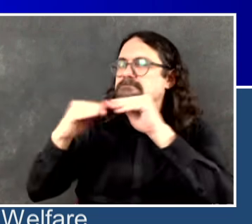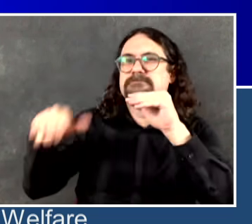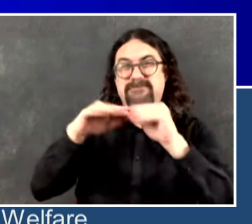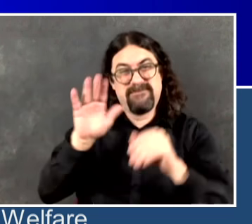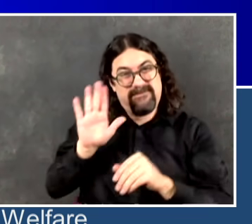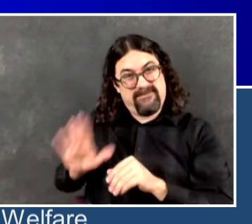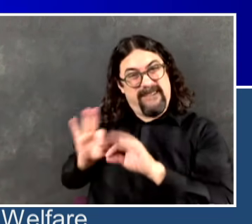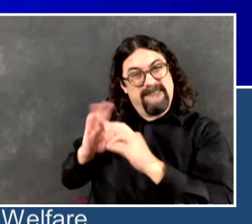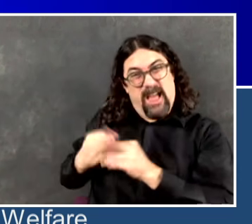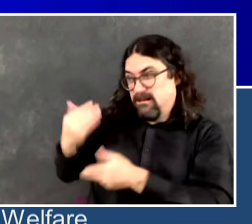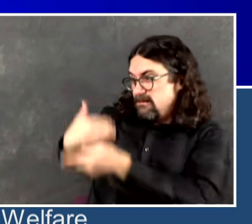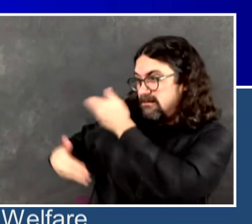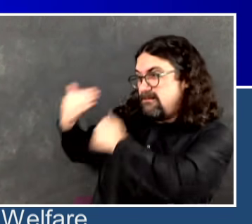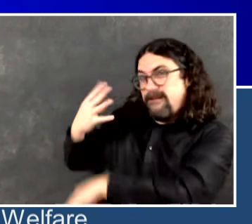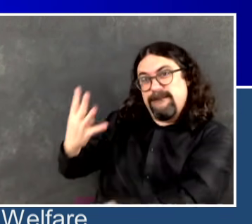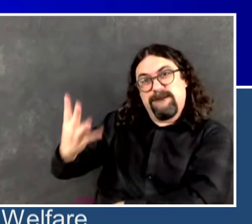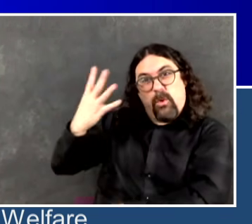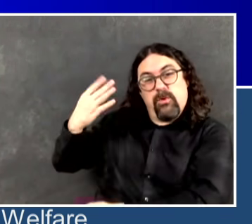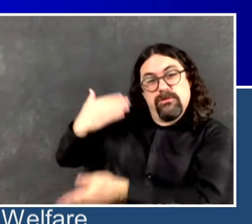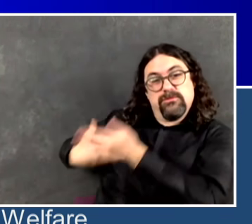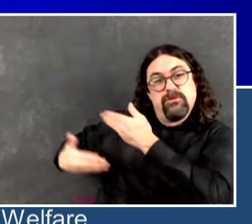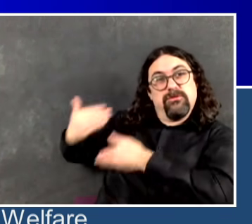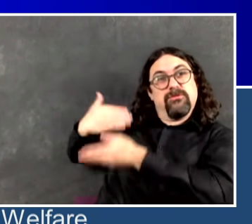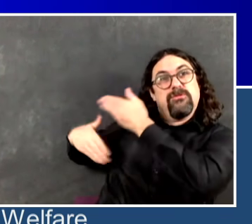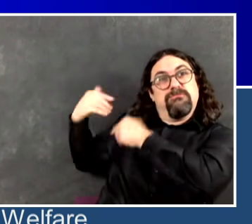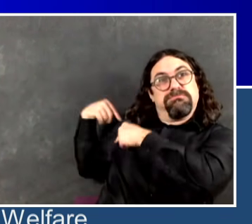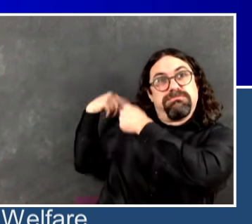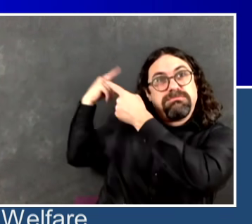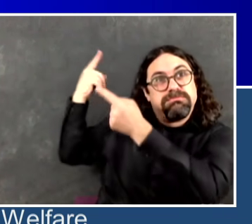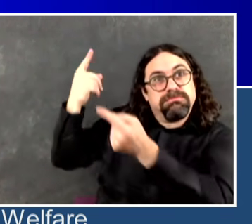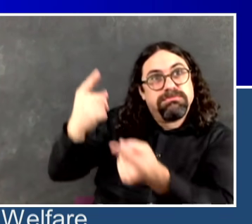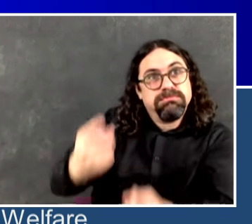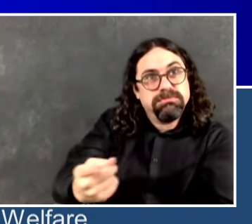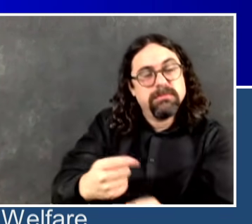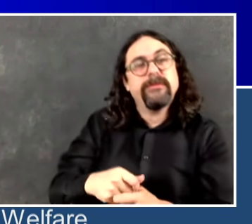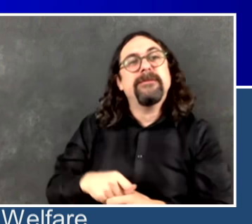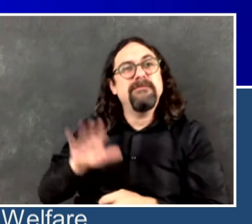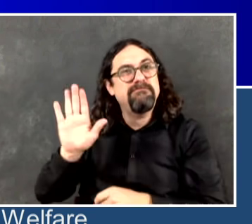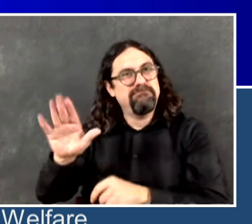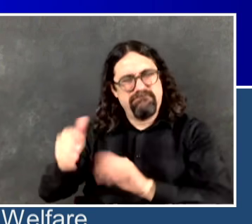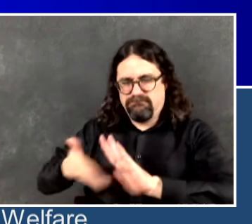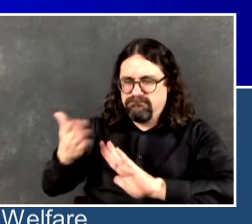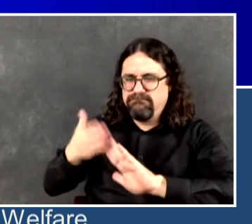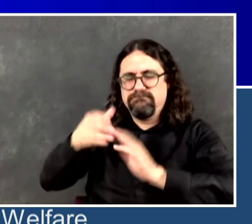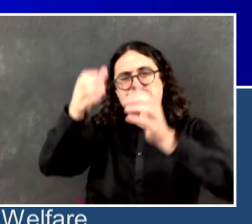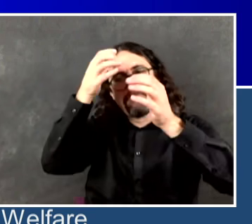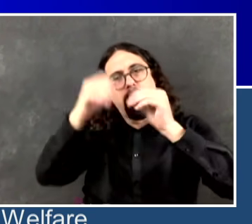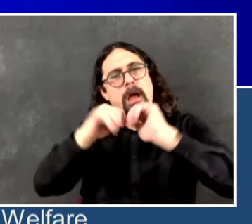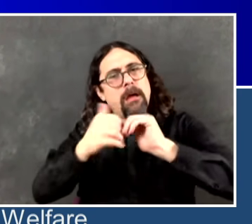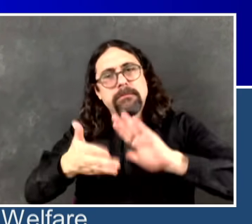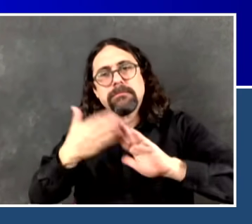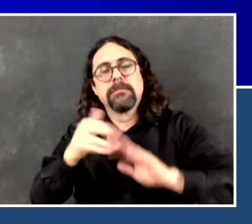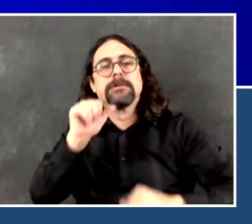NONPROFIT. SHE UNDERSTANDS HOW CRUCIAL AND EXTRAORDINARY NONPROFITS ARE. SHE BRINGS